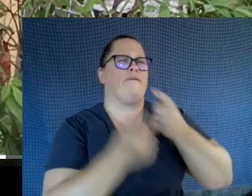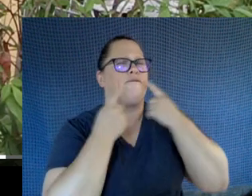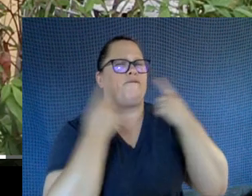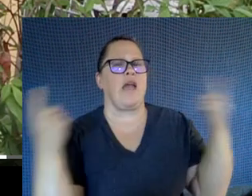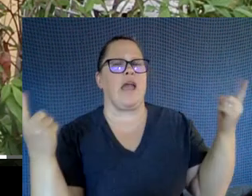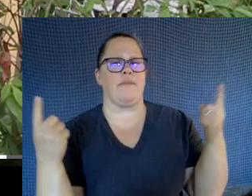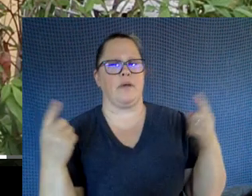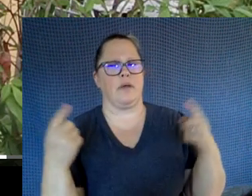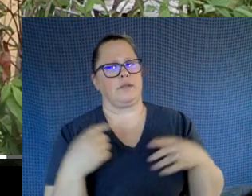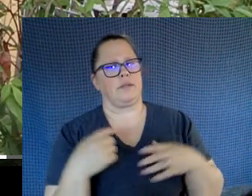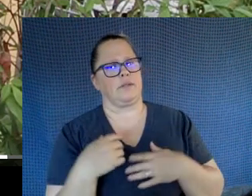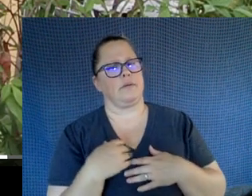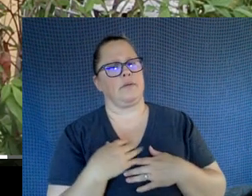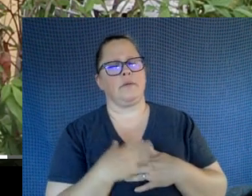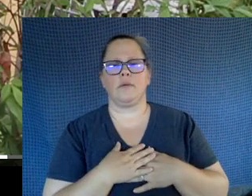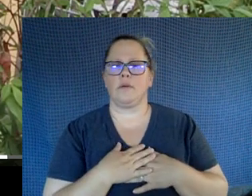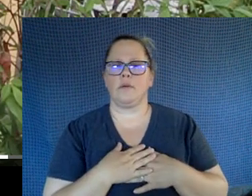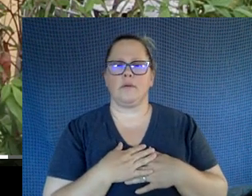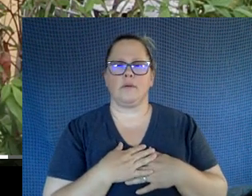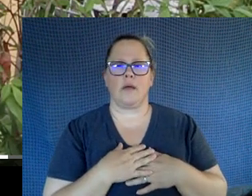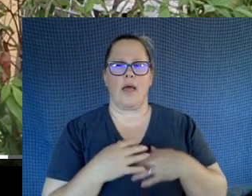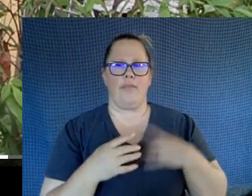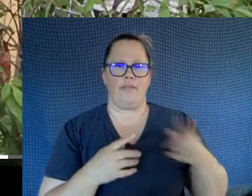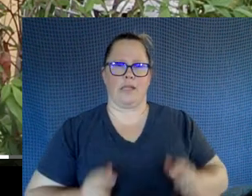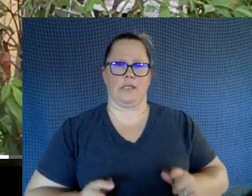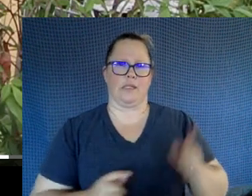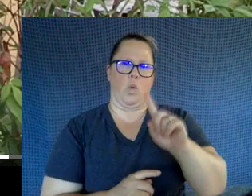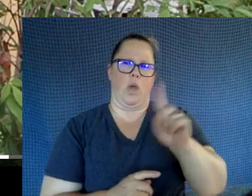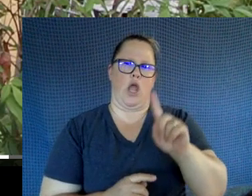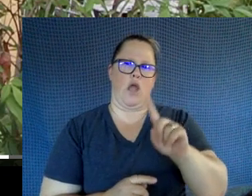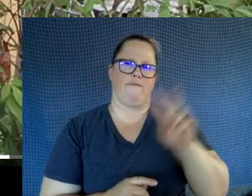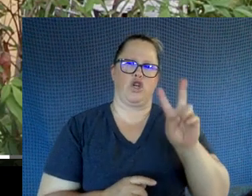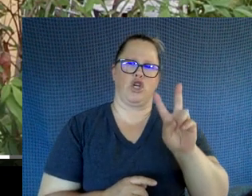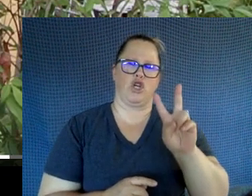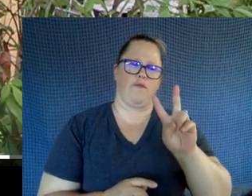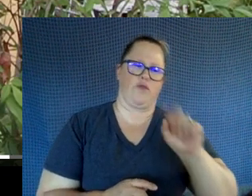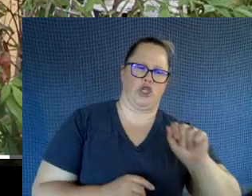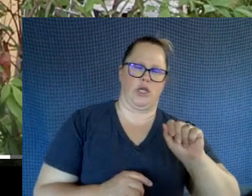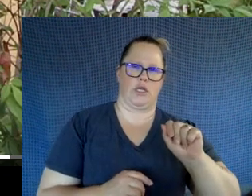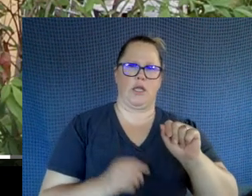and this is owned by the Virginia Museum of Fine Art and it's often um compared